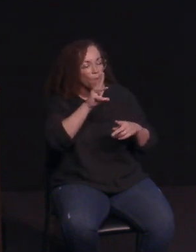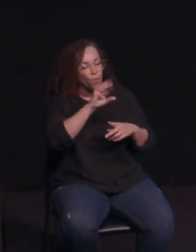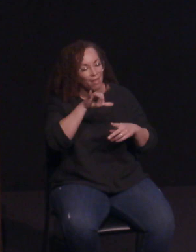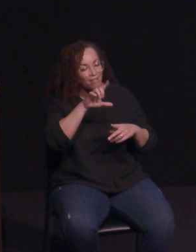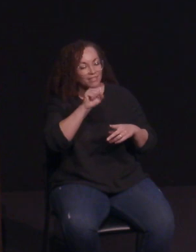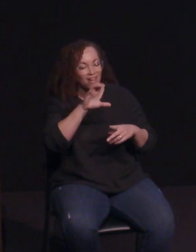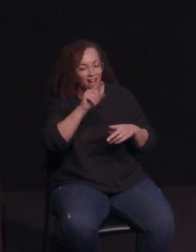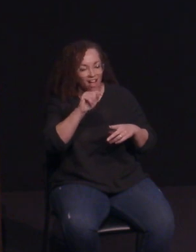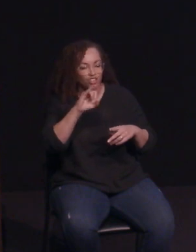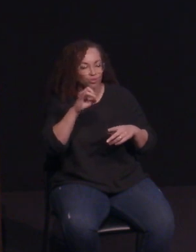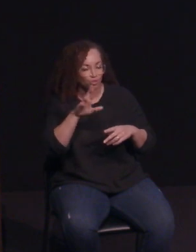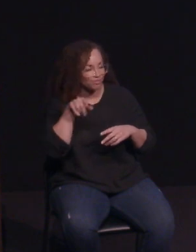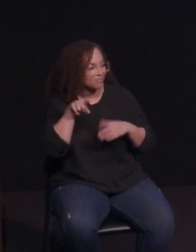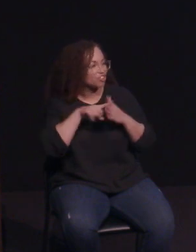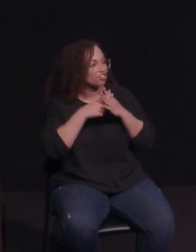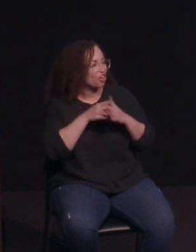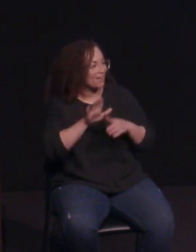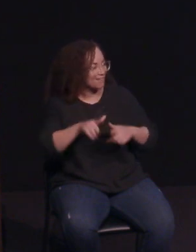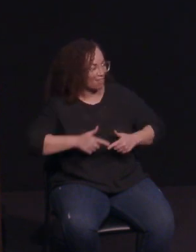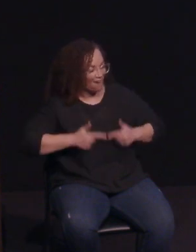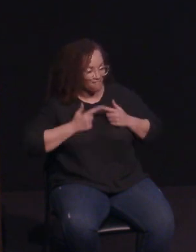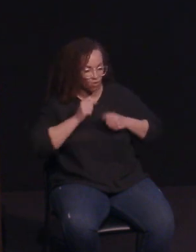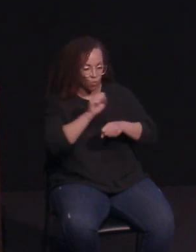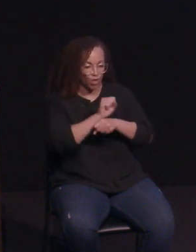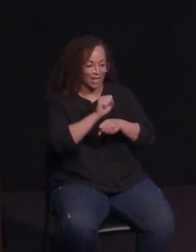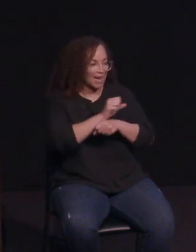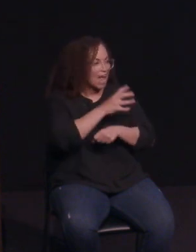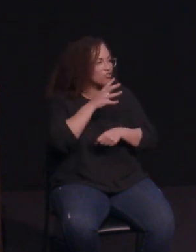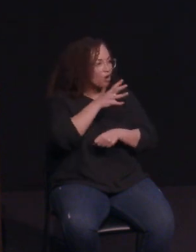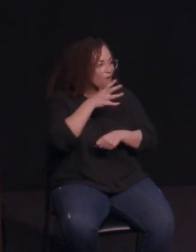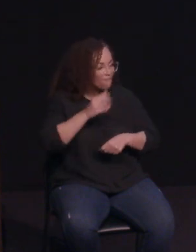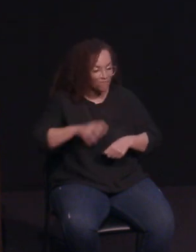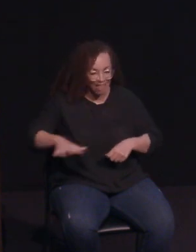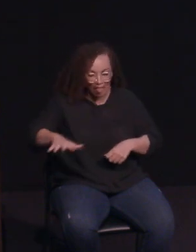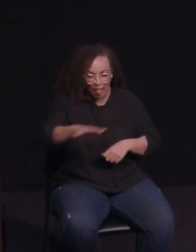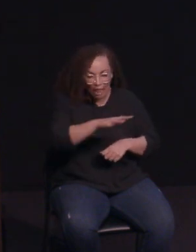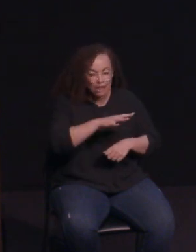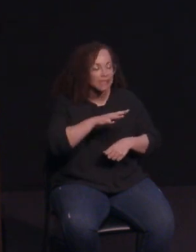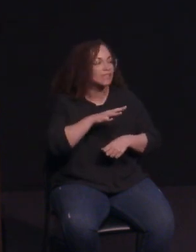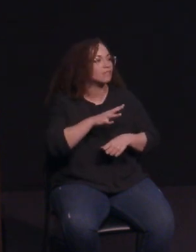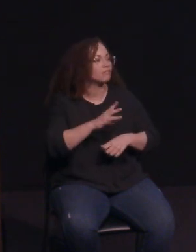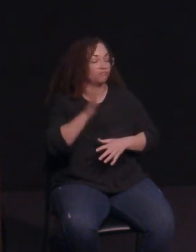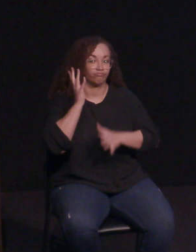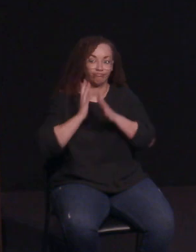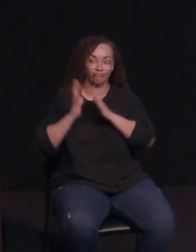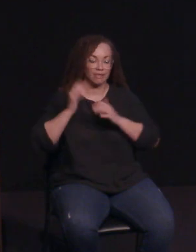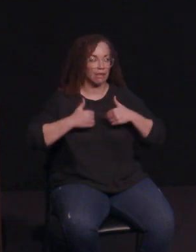agriculture, working in fields from an early age. He went on to enjoy a 30-year career as an engineer for a